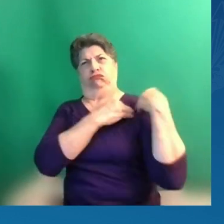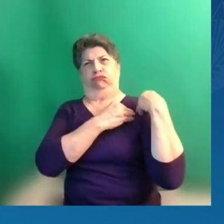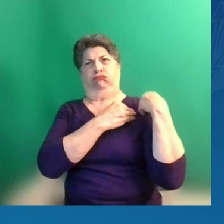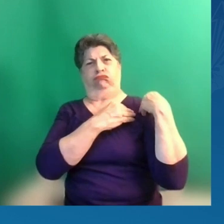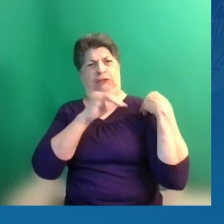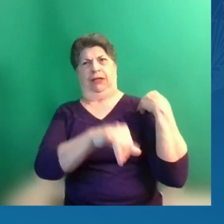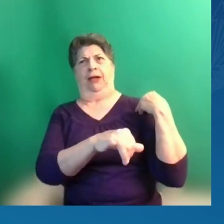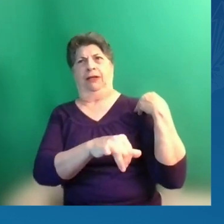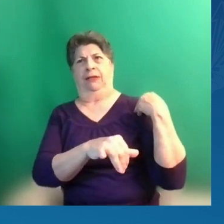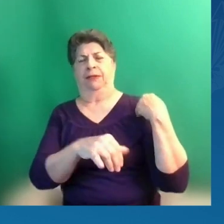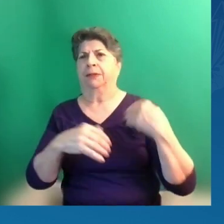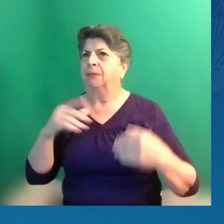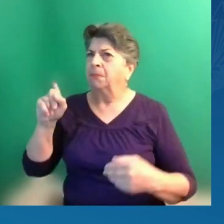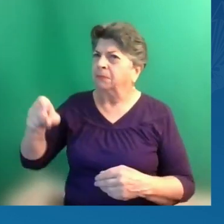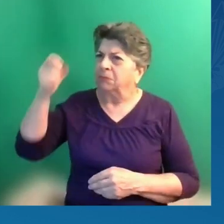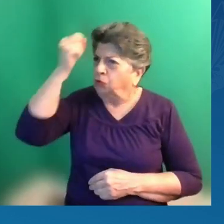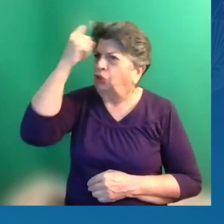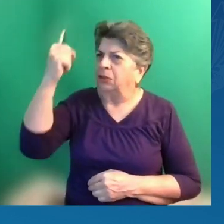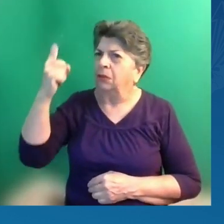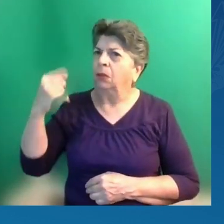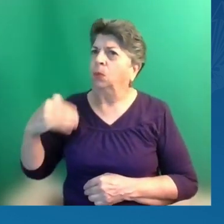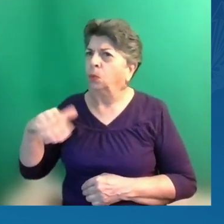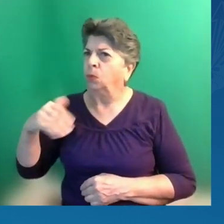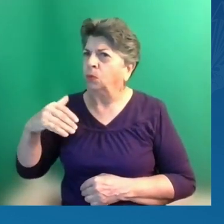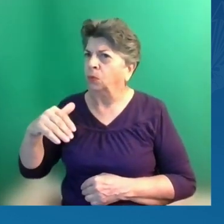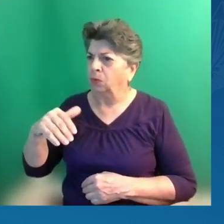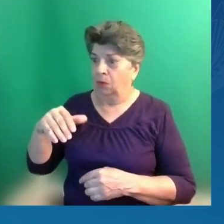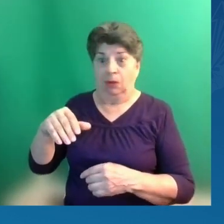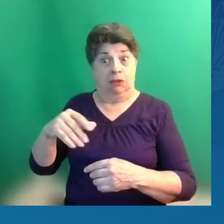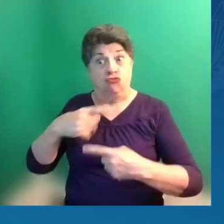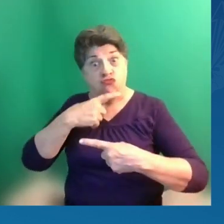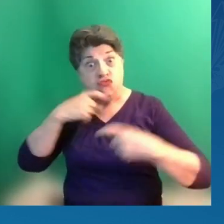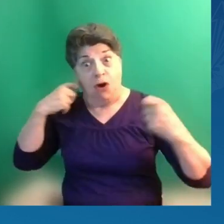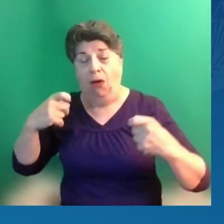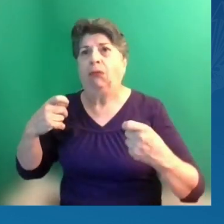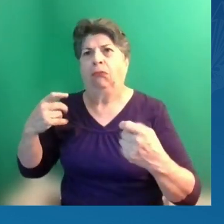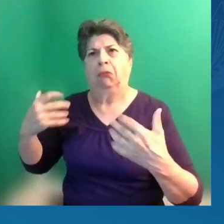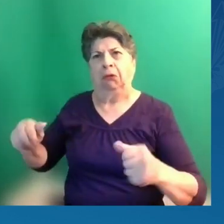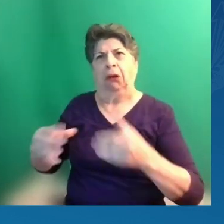we each have a personal responsibility that may include and require some sacrifice.